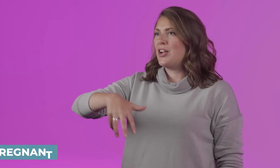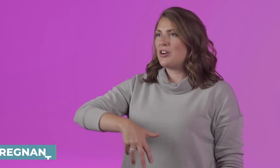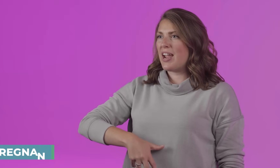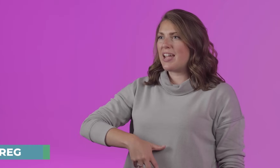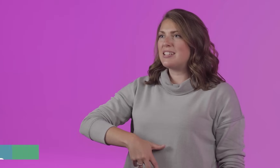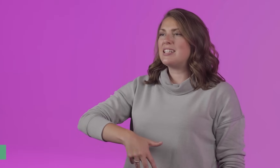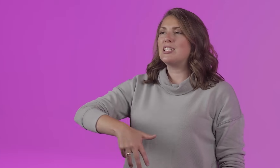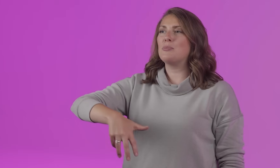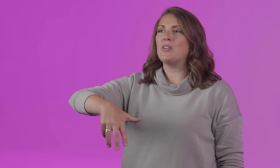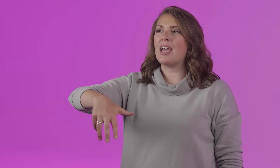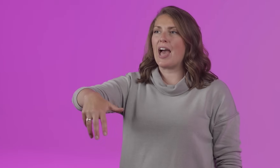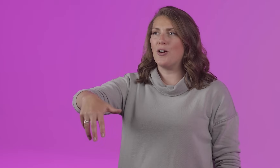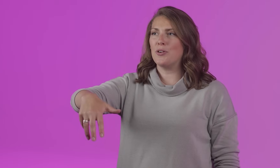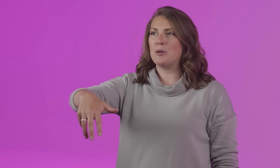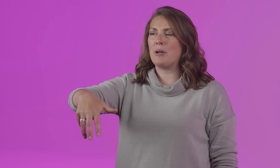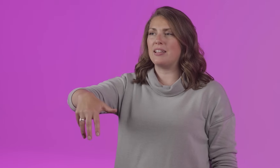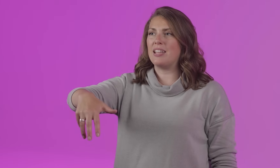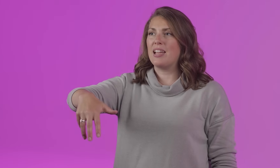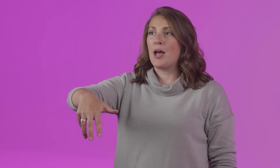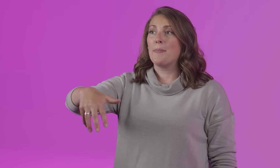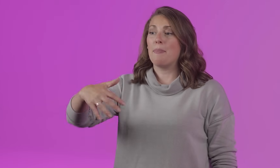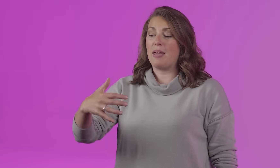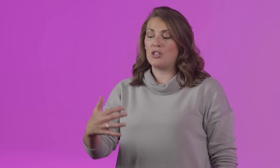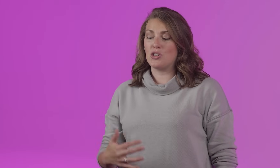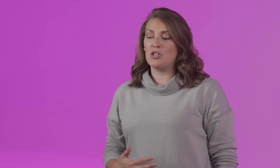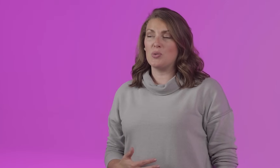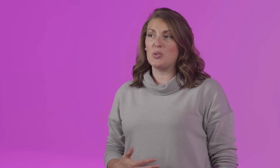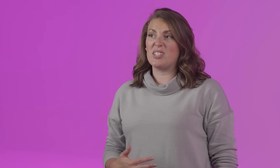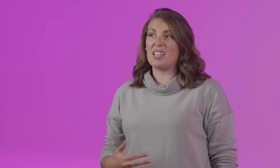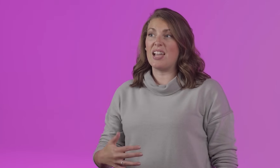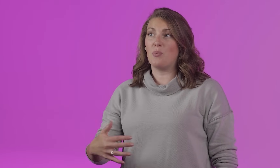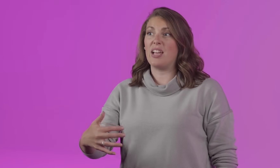your hand is moving out from your belly but make sure you don't do it sideways